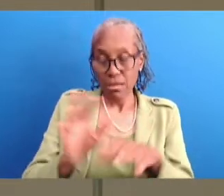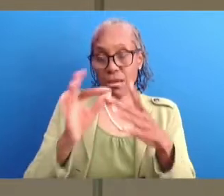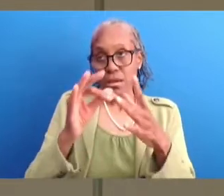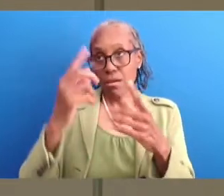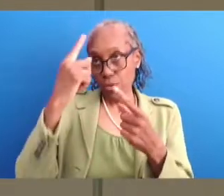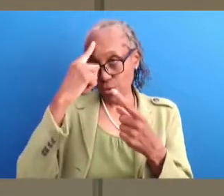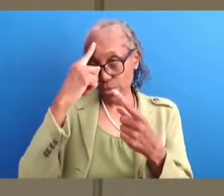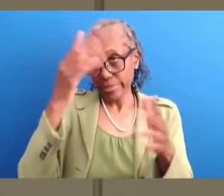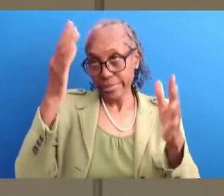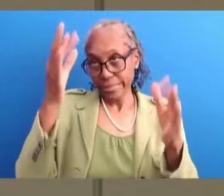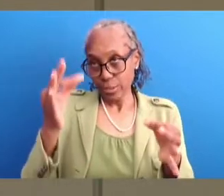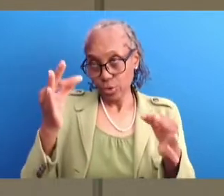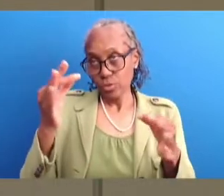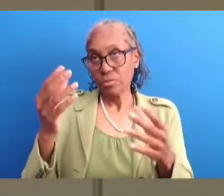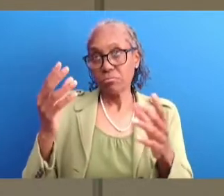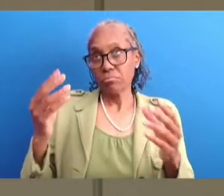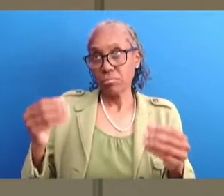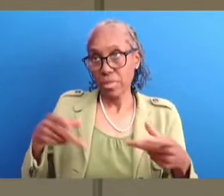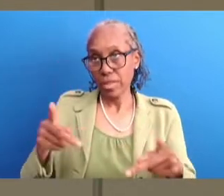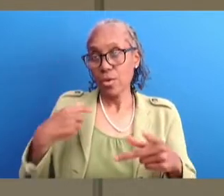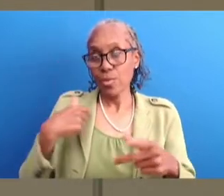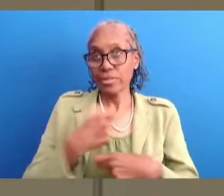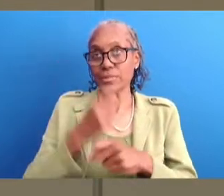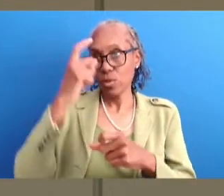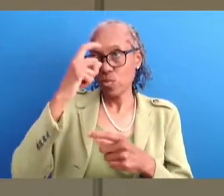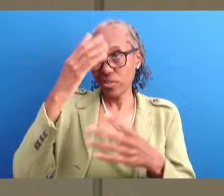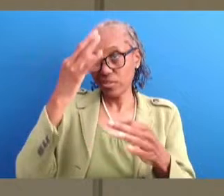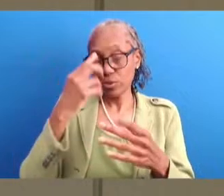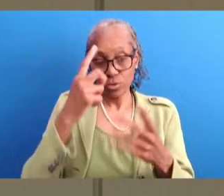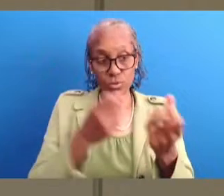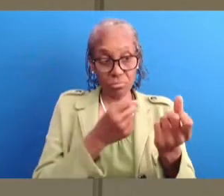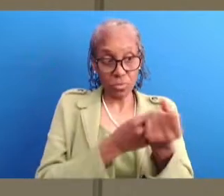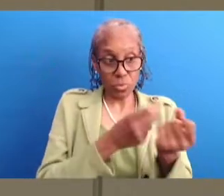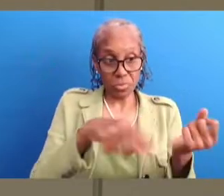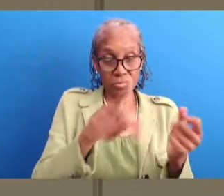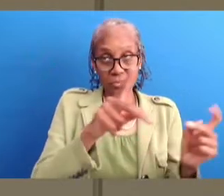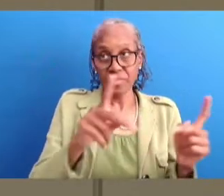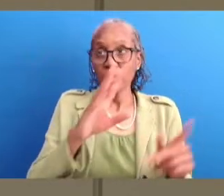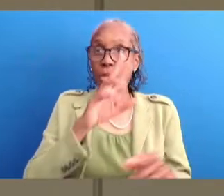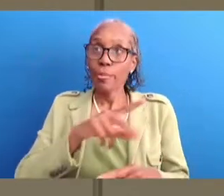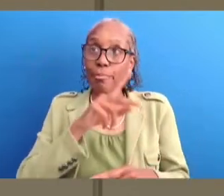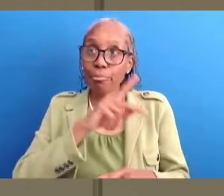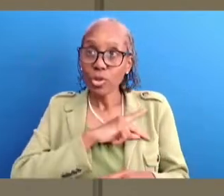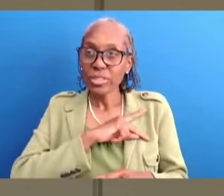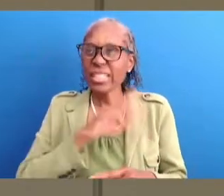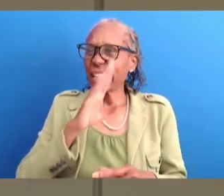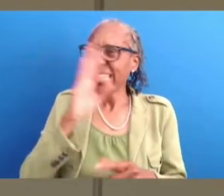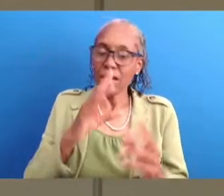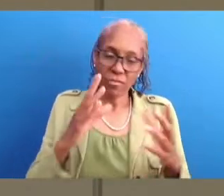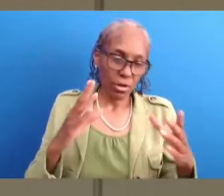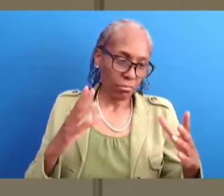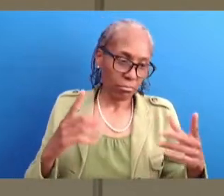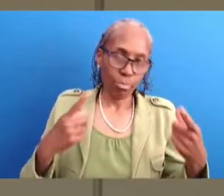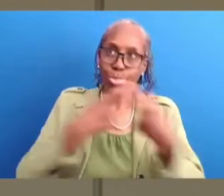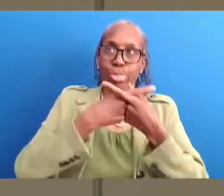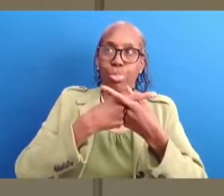GUIDE OUR DECISIONS, AND ALLOW